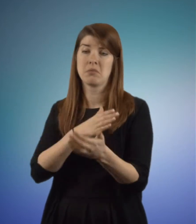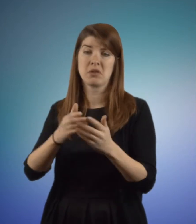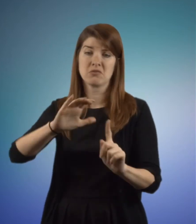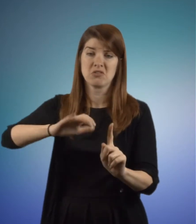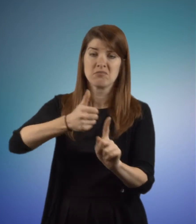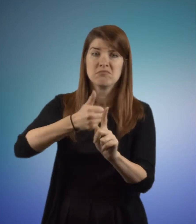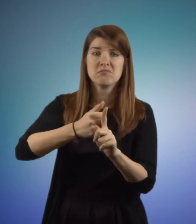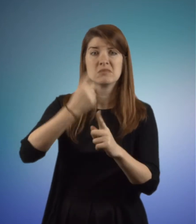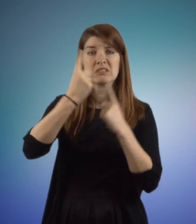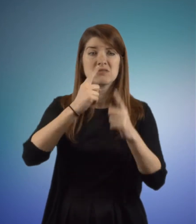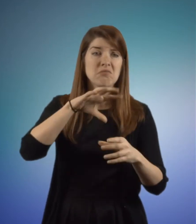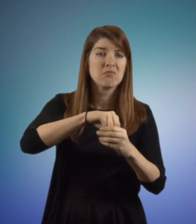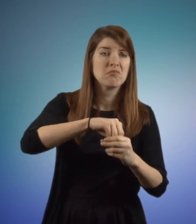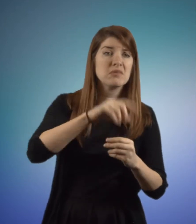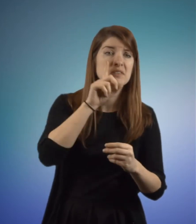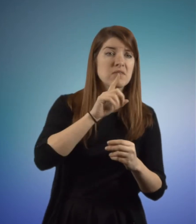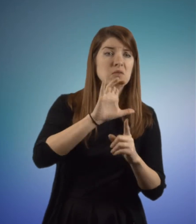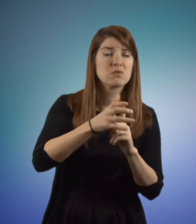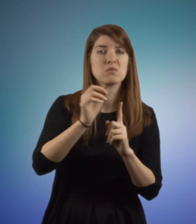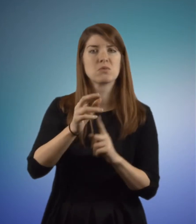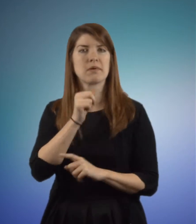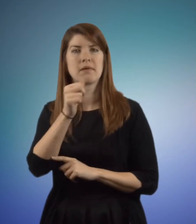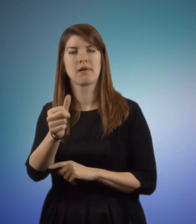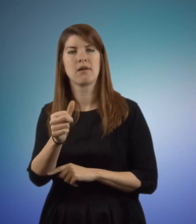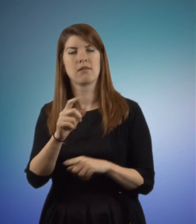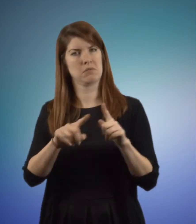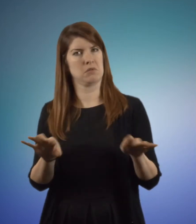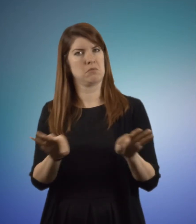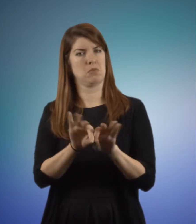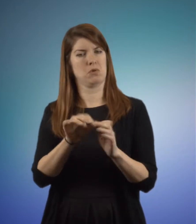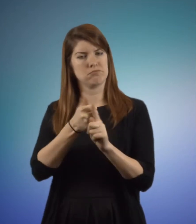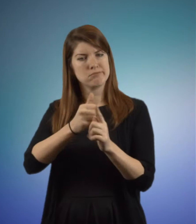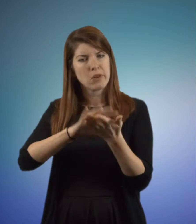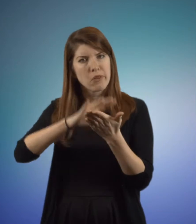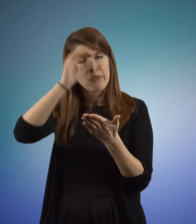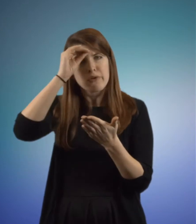I think it's important that they learn and they understand what deaf culture is.